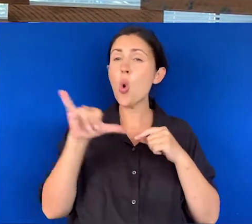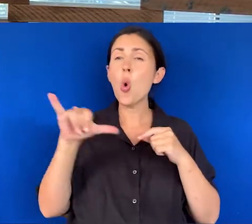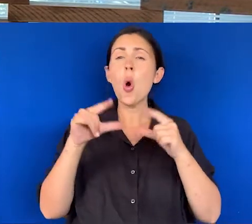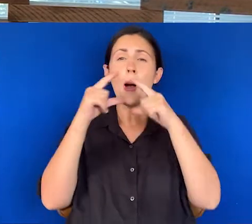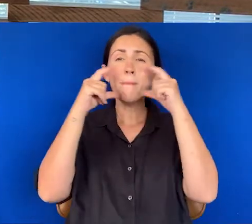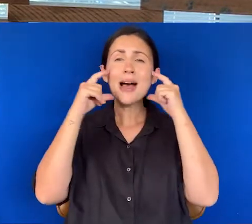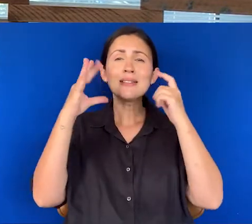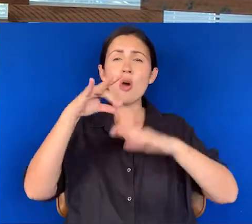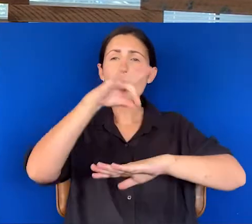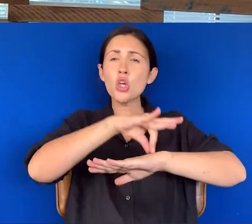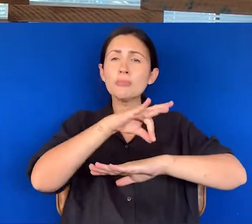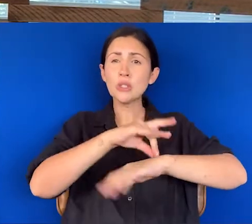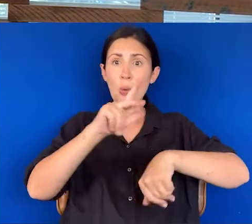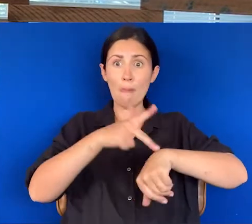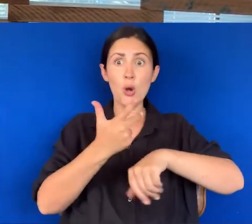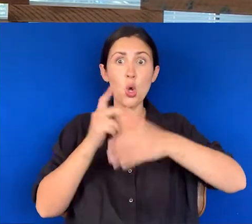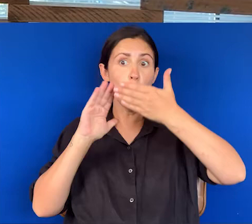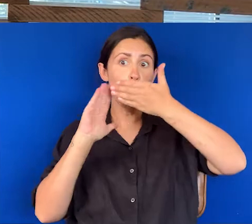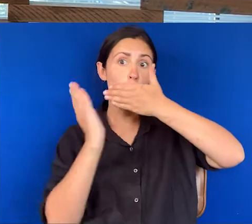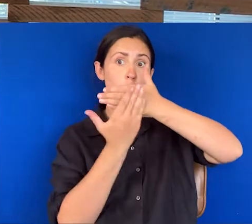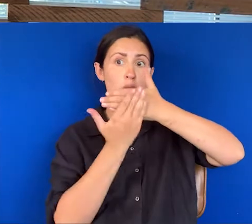Blue always on the outside.